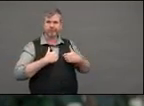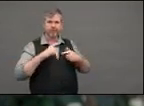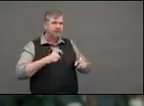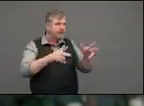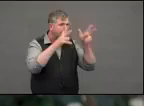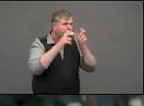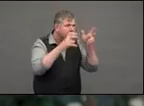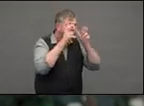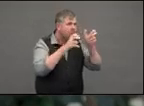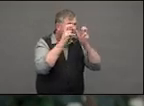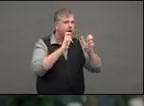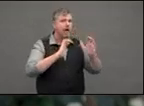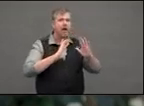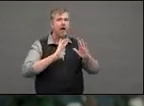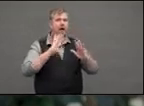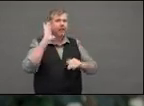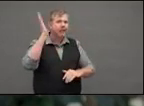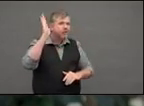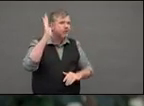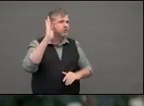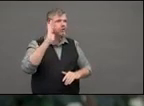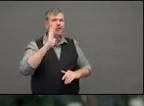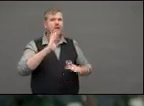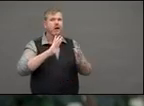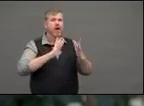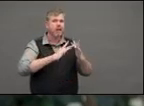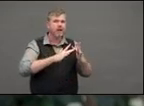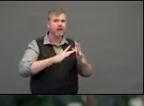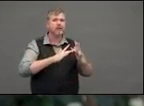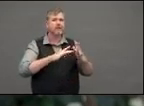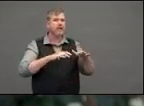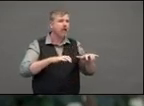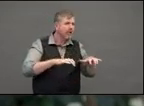professors and so then that's one way that covid